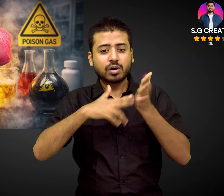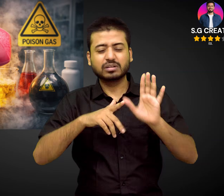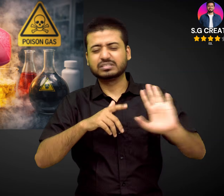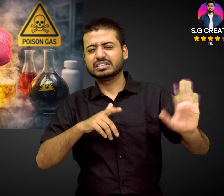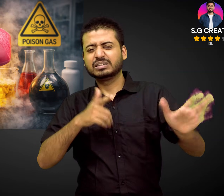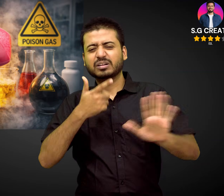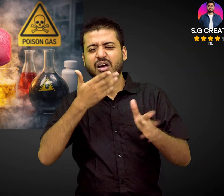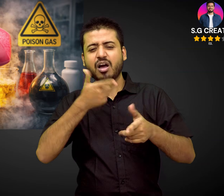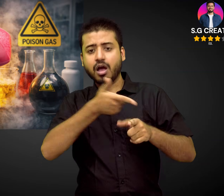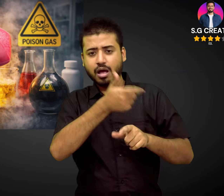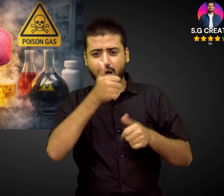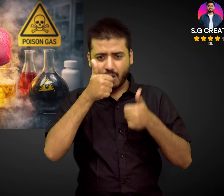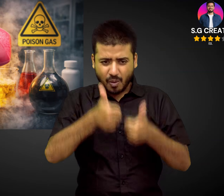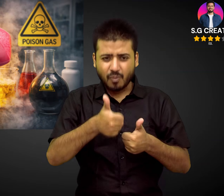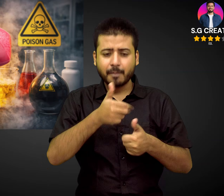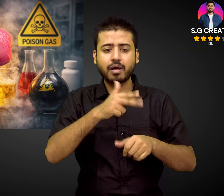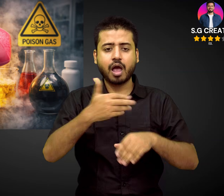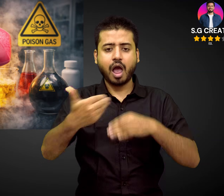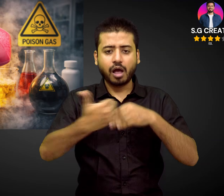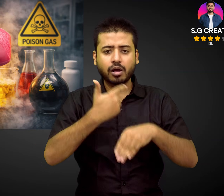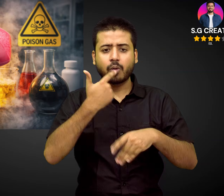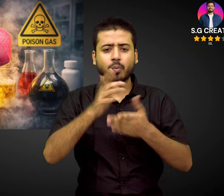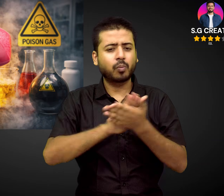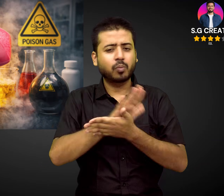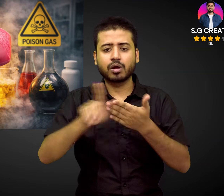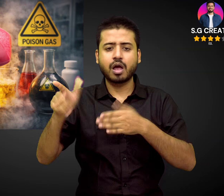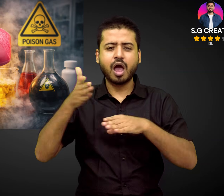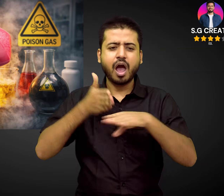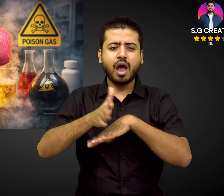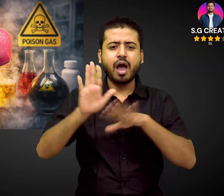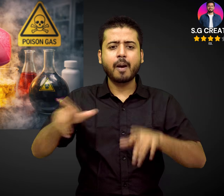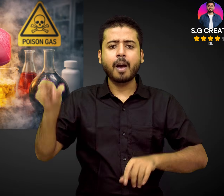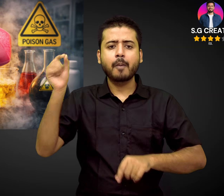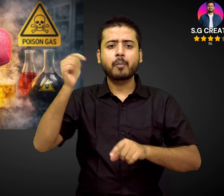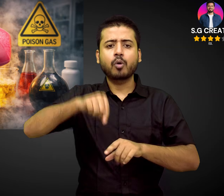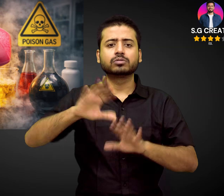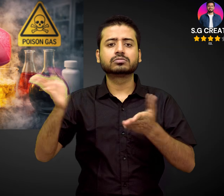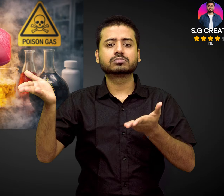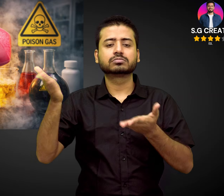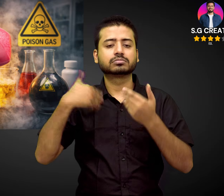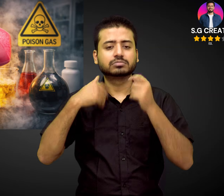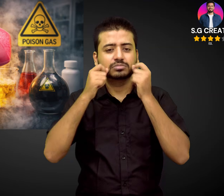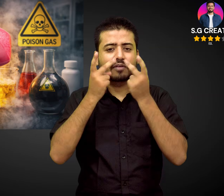and fatty acids like steeric acid or settle alcohol to hold the bar together. These